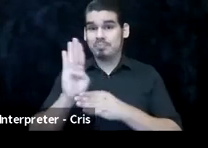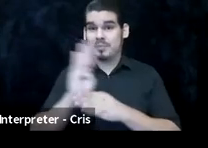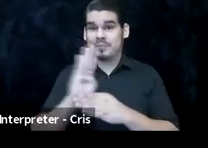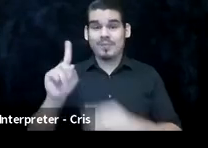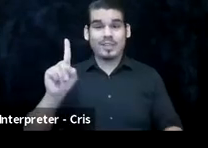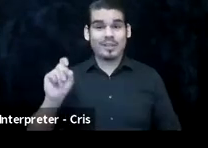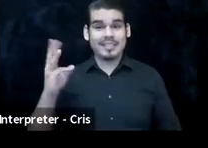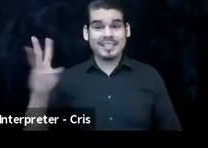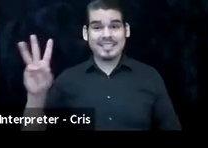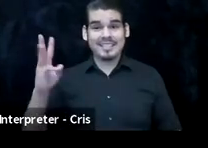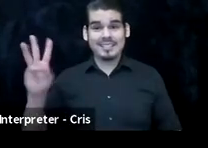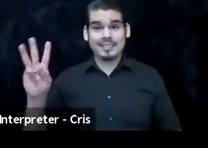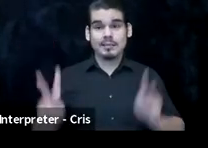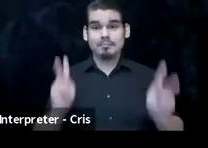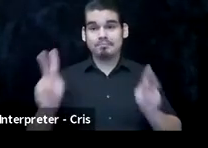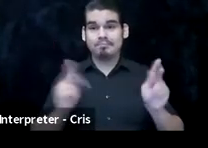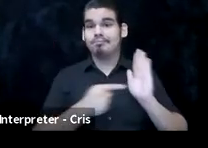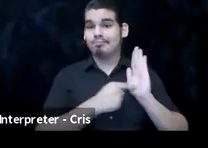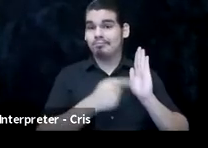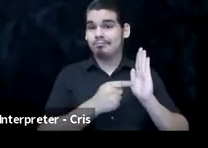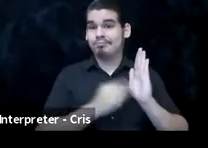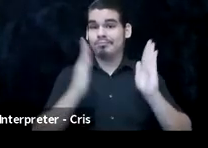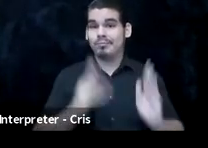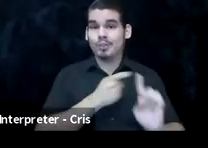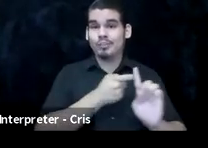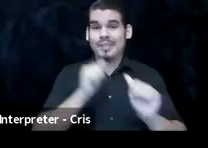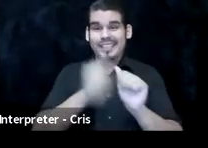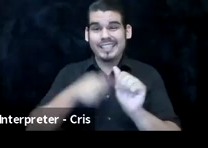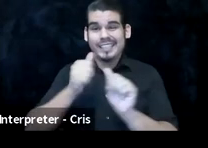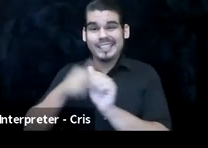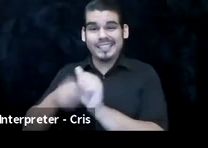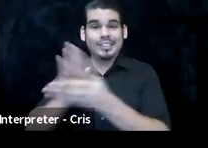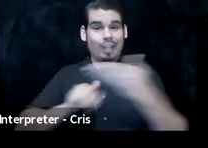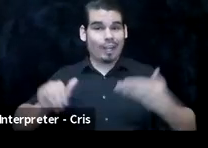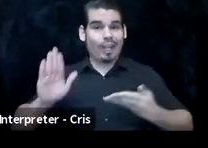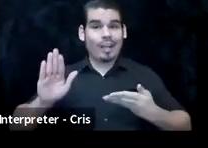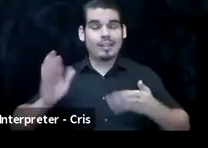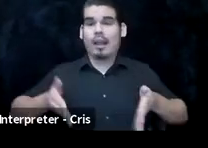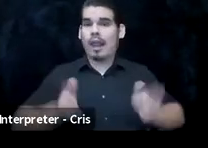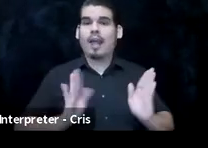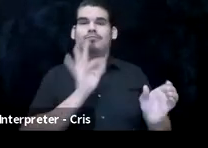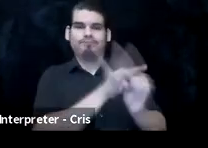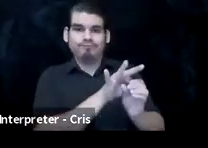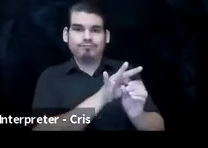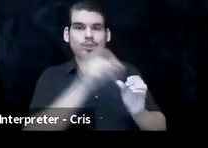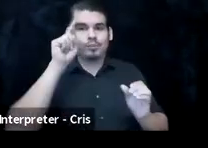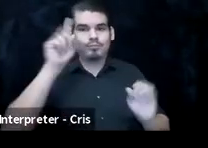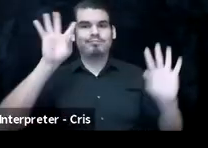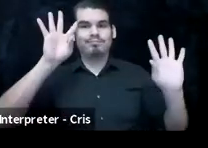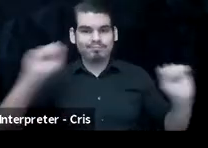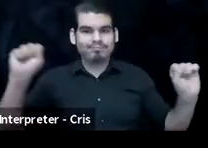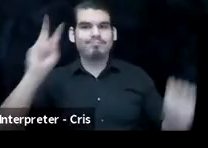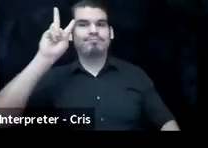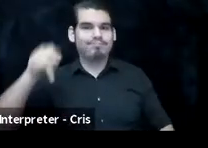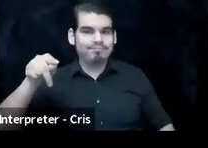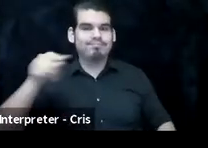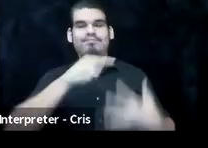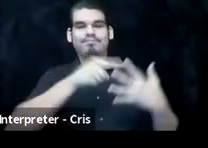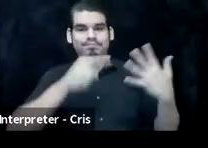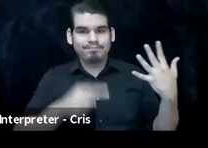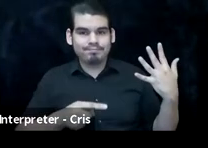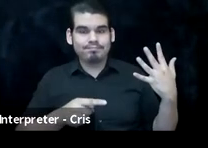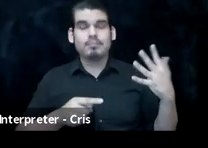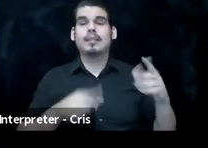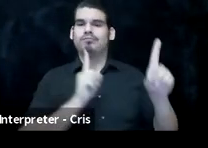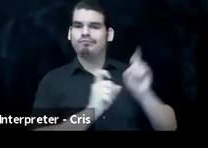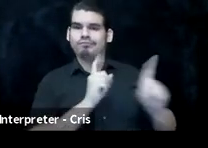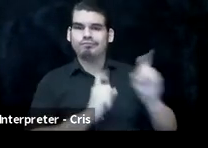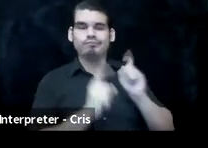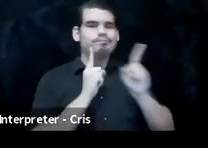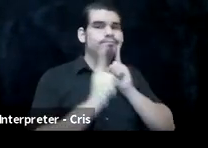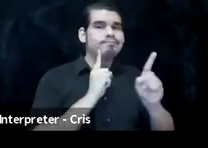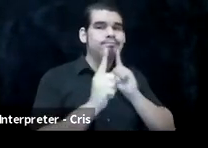Katherine Squire: Those positions go to we do have a candidate forum where delegates are able to ask questions so those candidates and really get to hear from them and get to know them so that is a really exciting portion of GA.